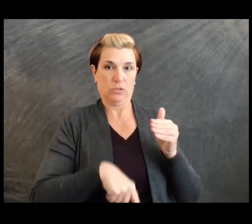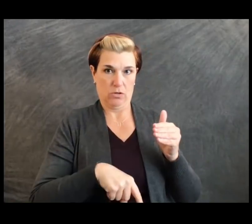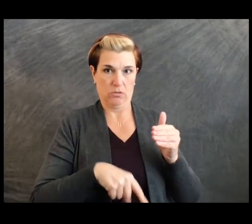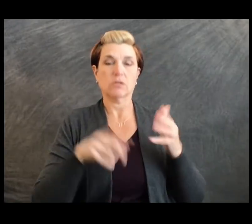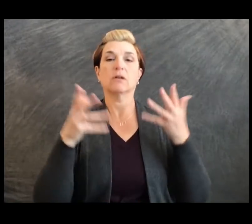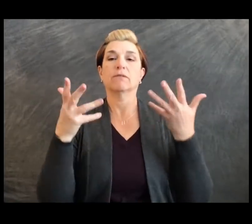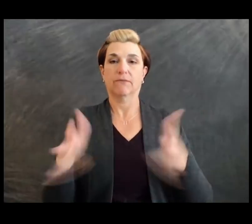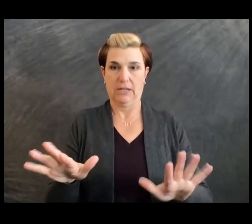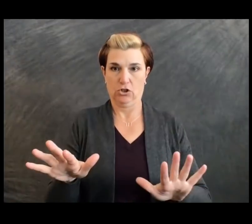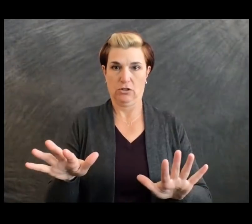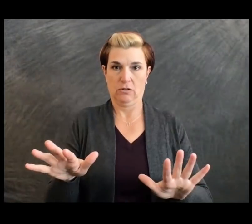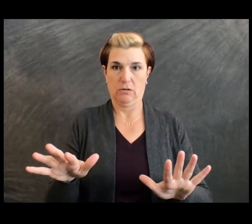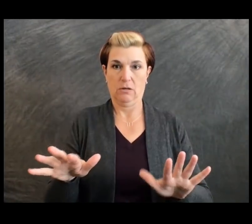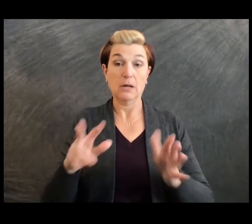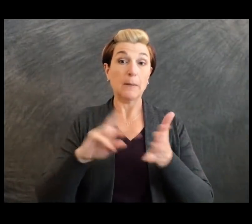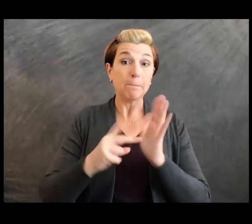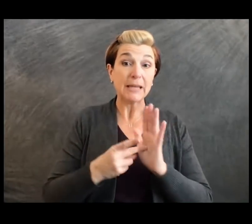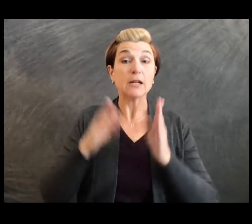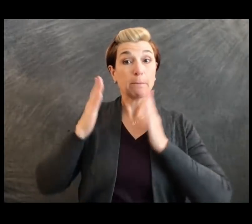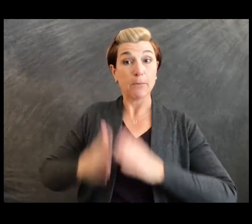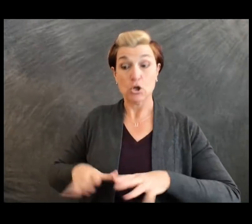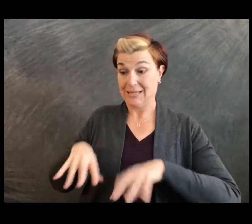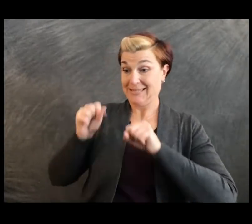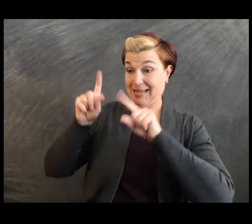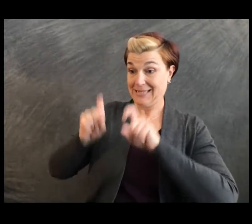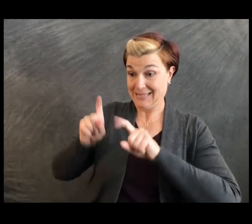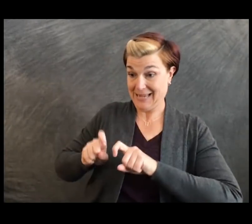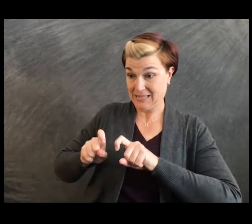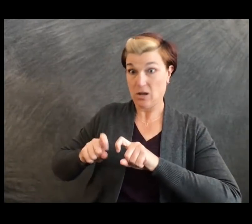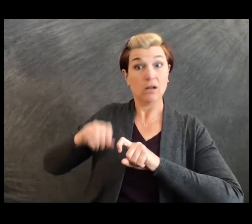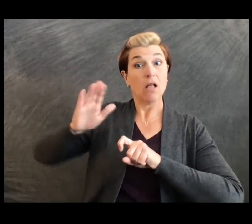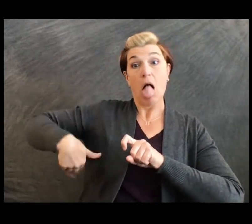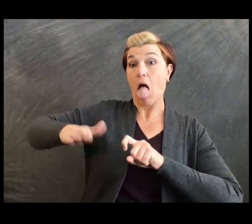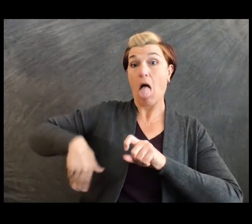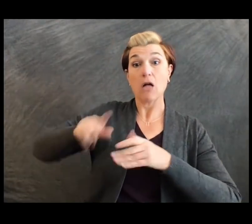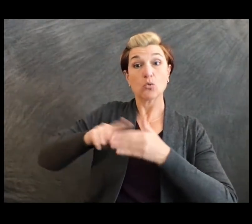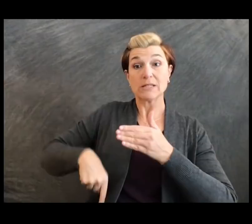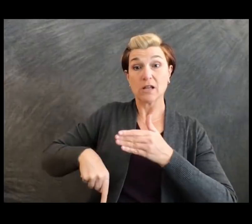process and as you see this curve is going it will continue to rise